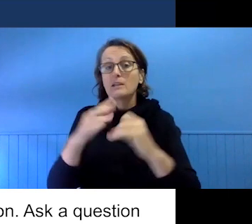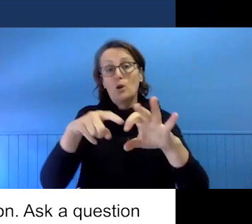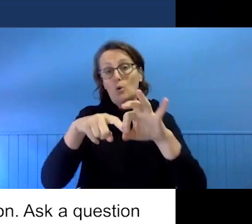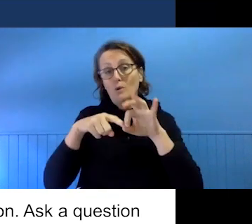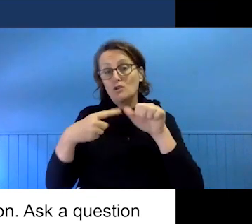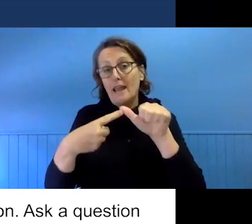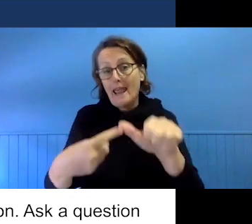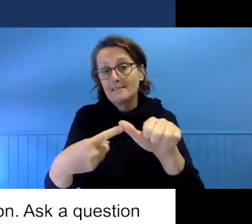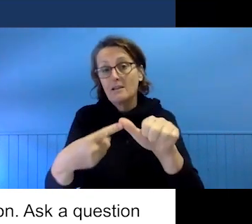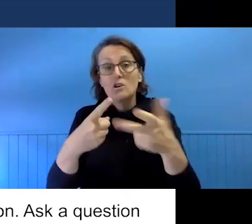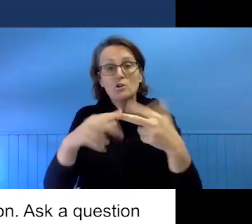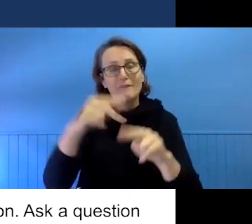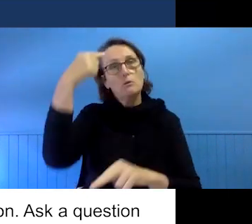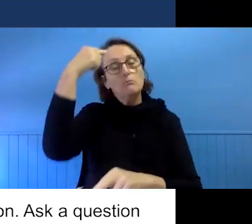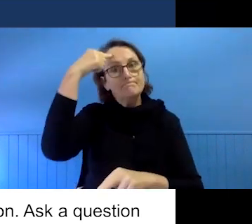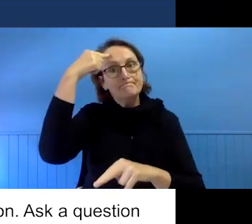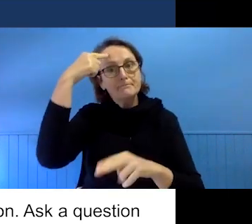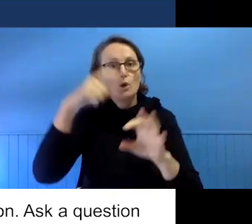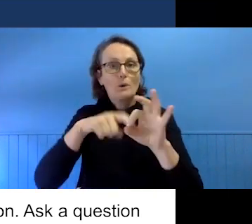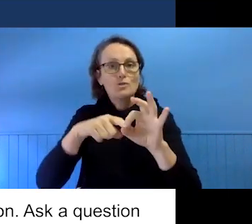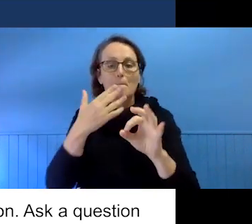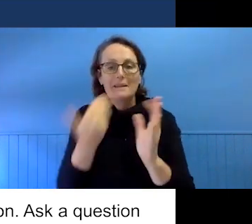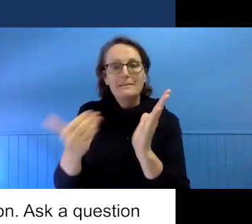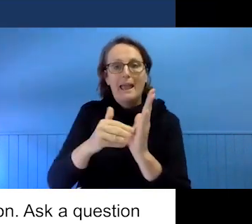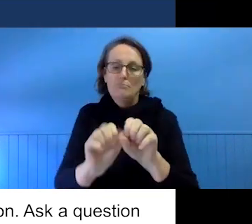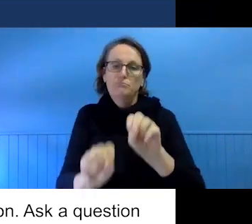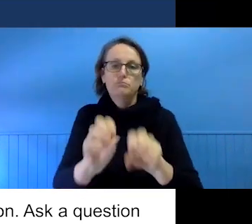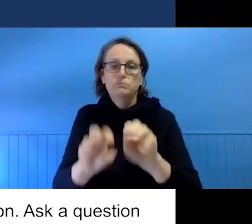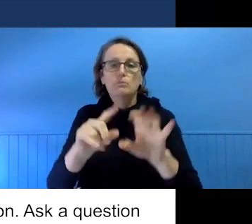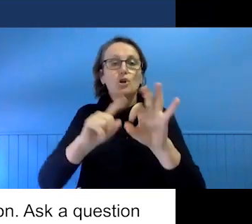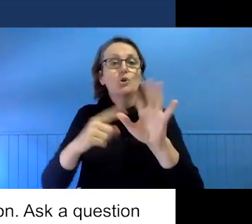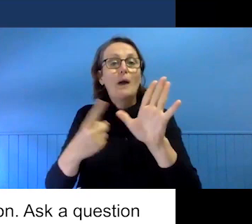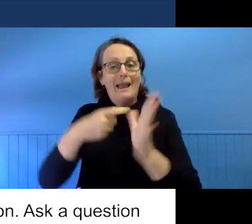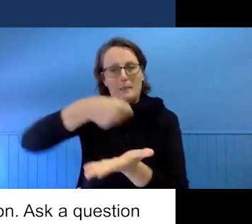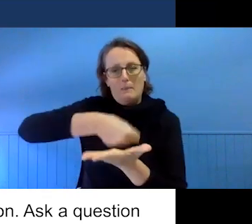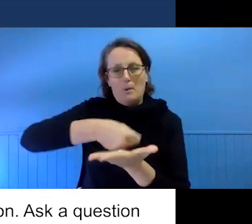If you have a question, add it to the box at the bottom of the screen.